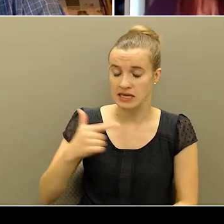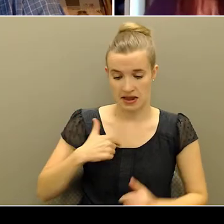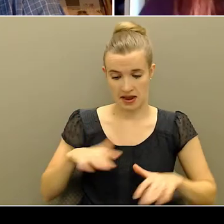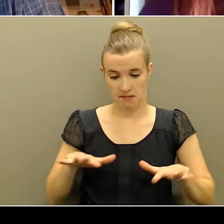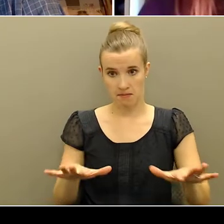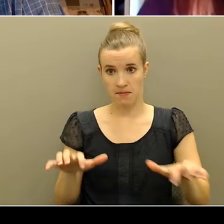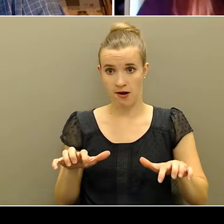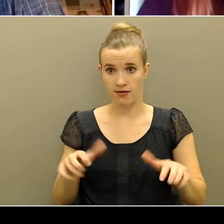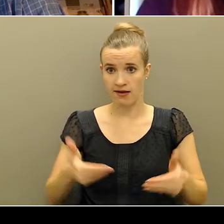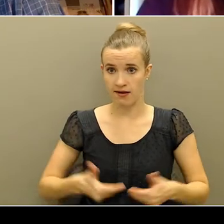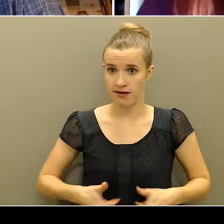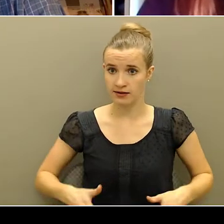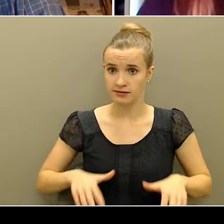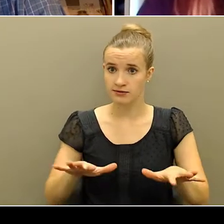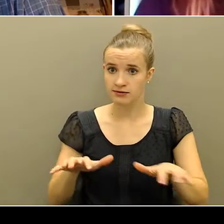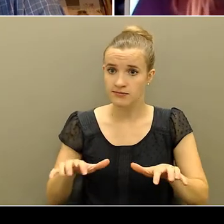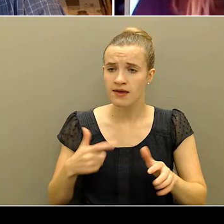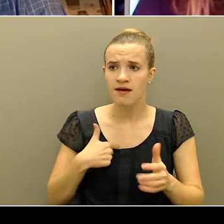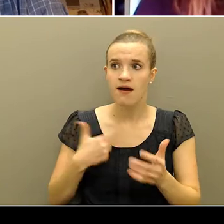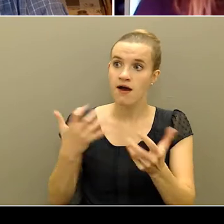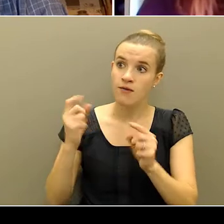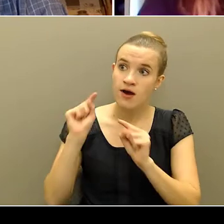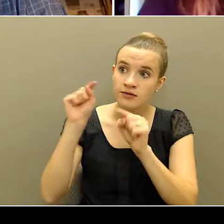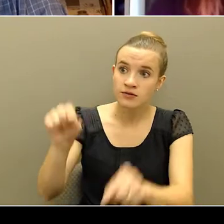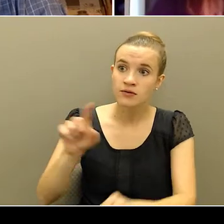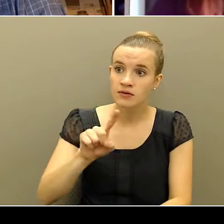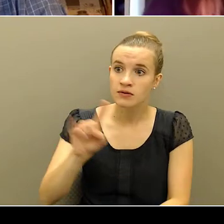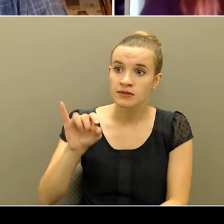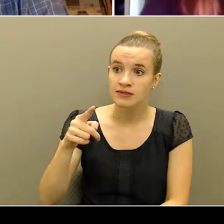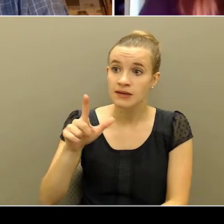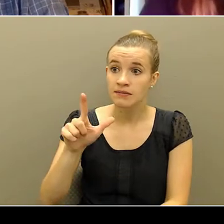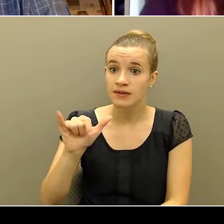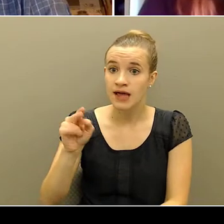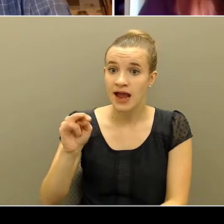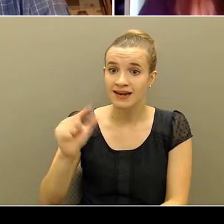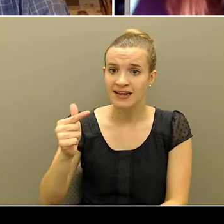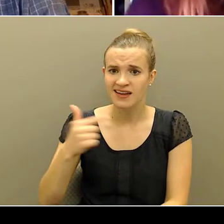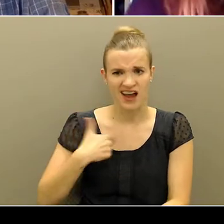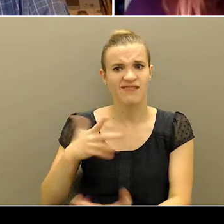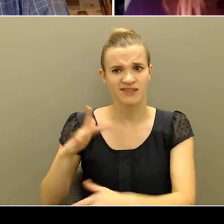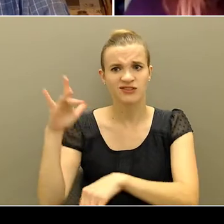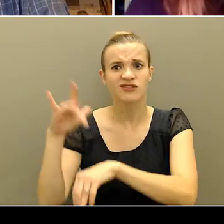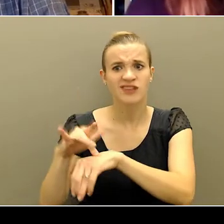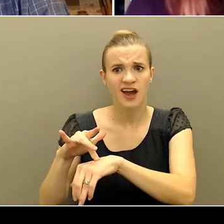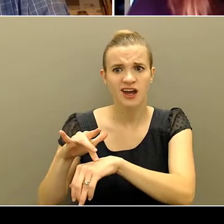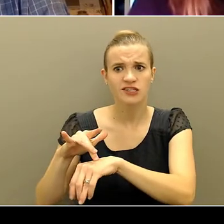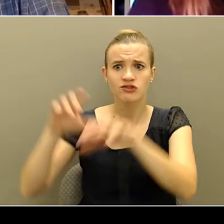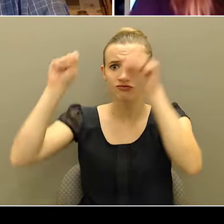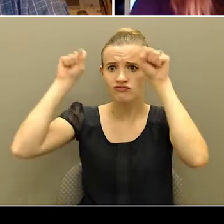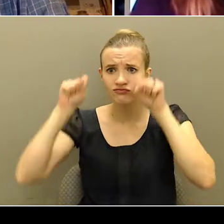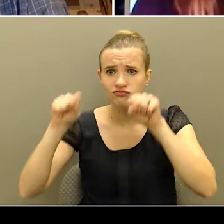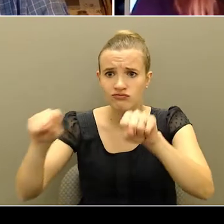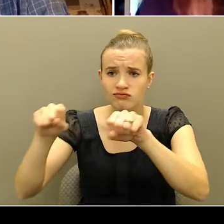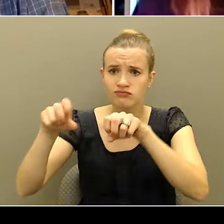I've done it before. I'm not afraid of being manhandled. Which I think is kind